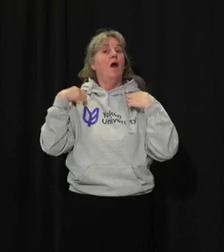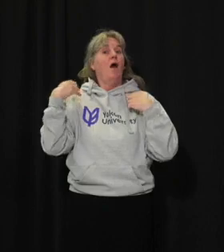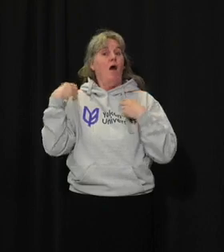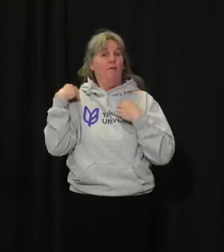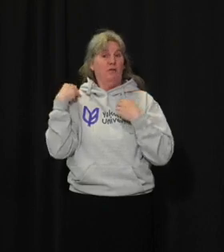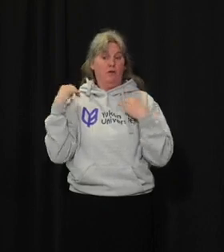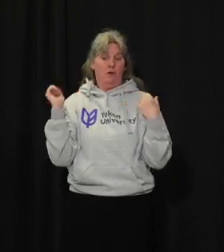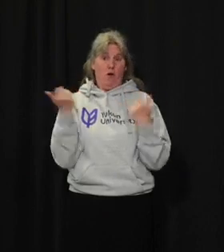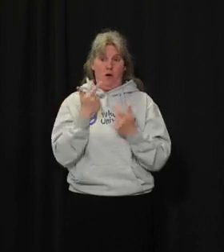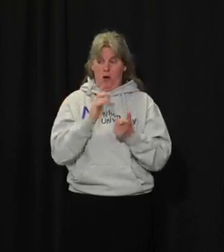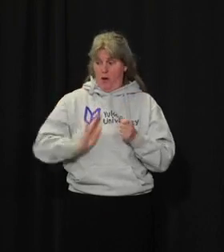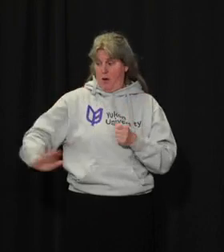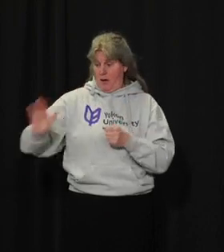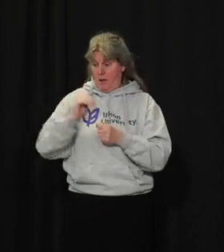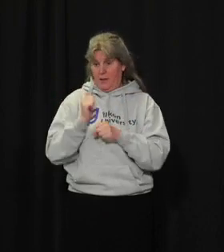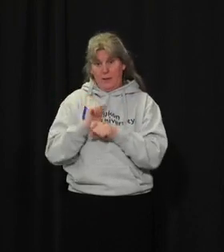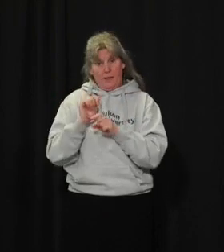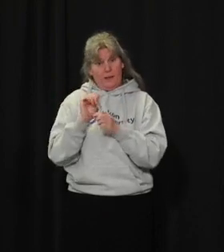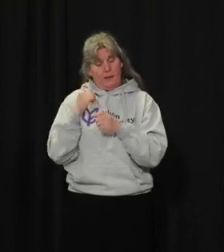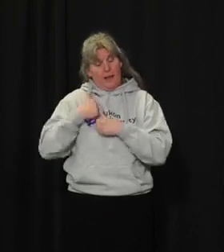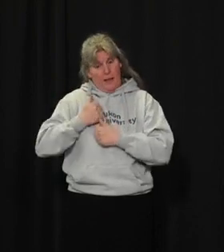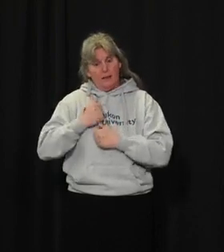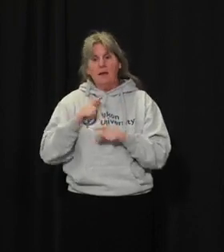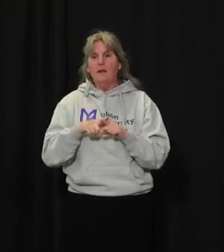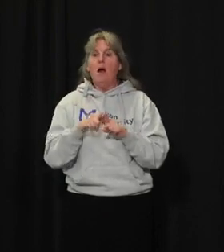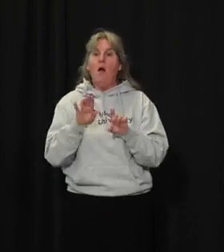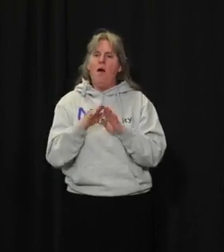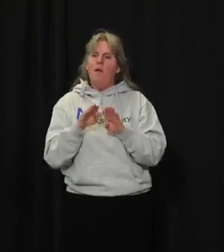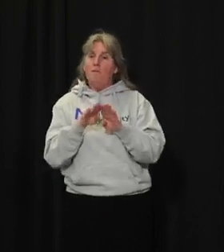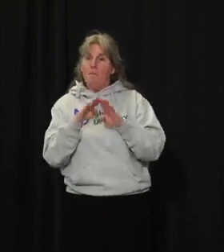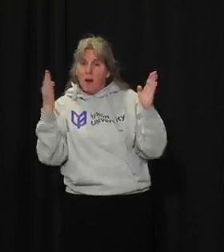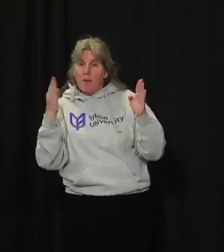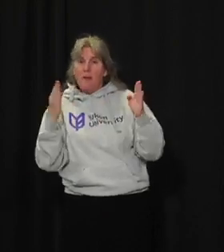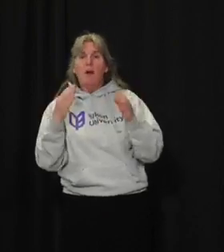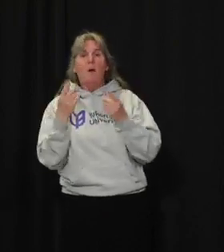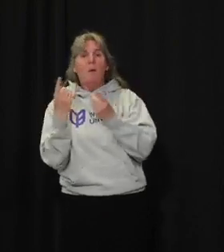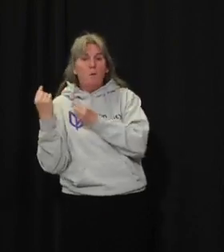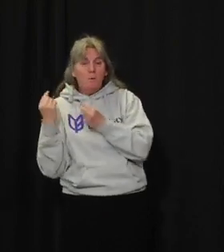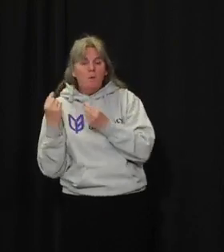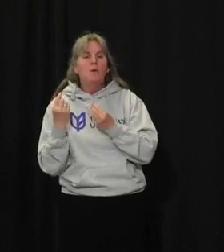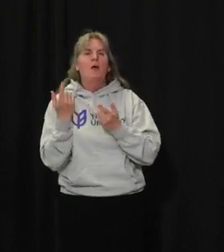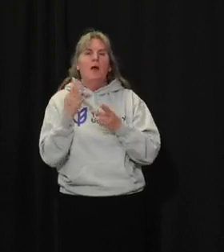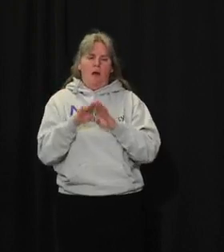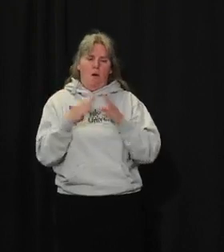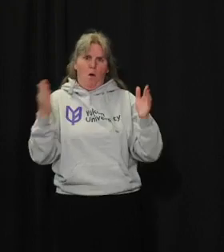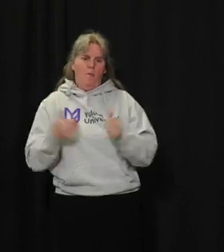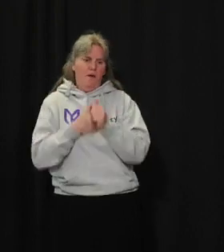"bottom line, a decision to reopen will be based on meeting public health criteria, and is